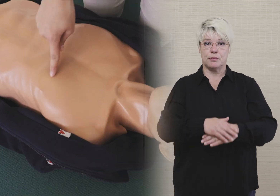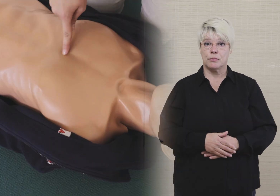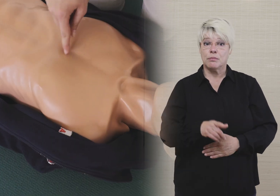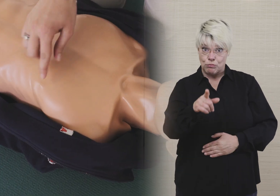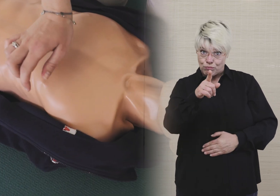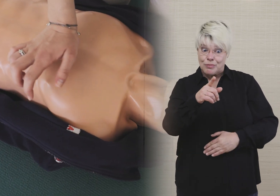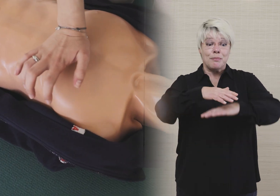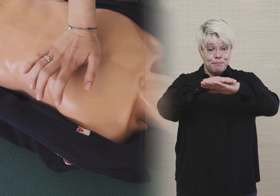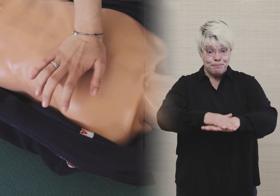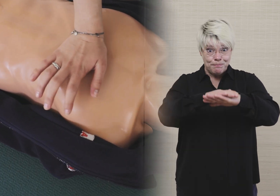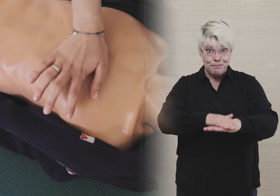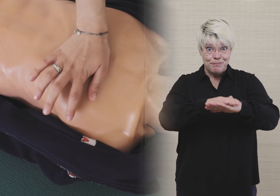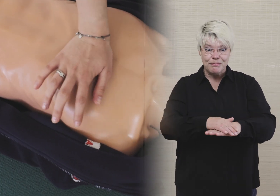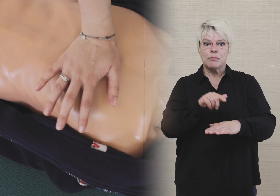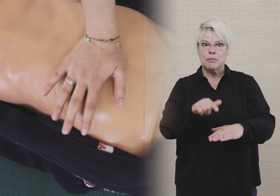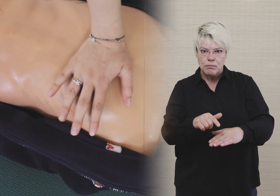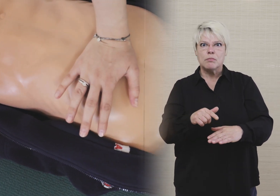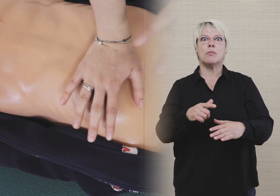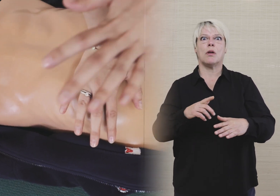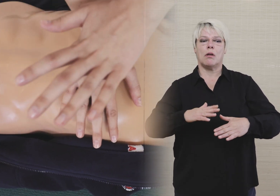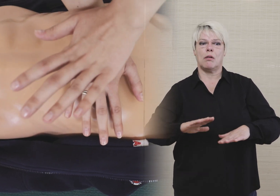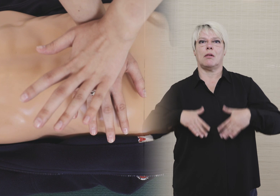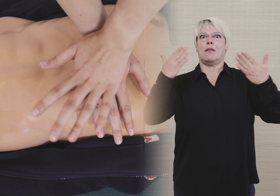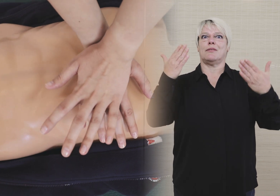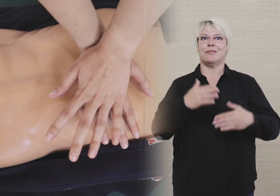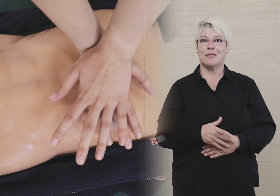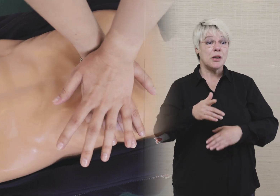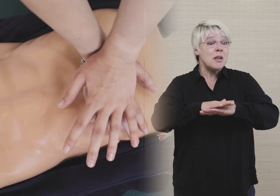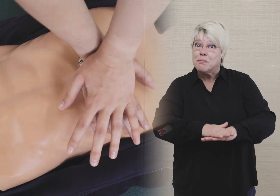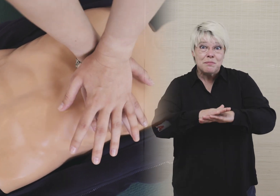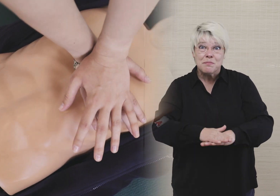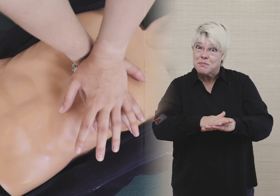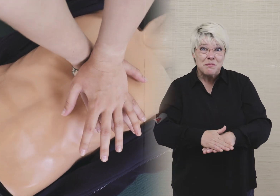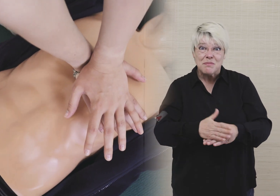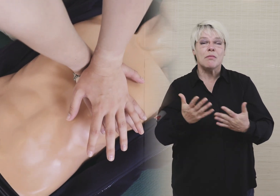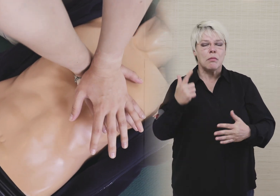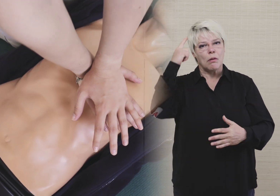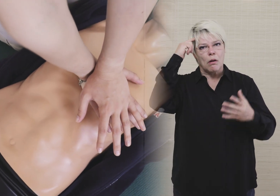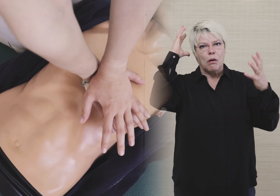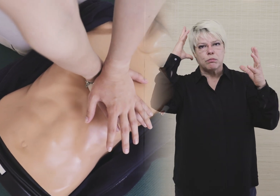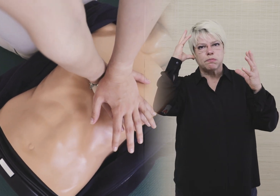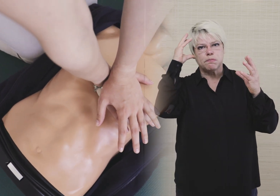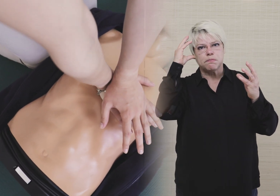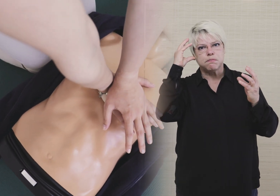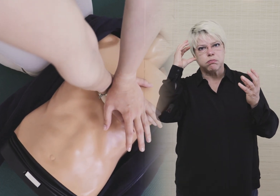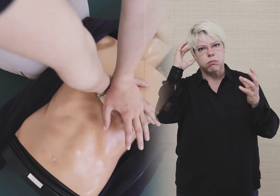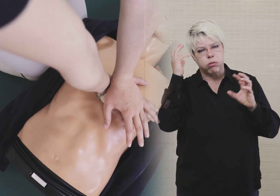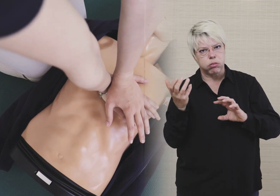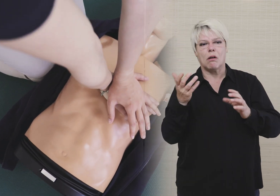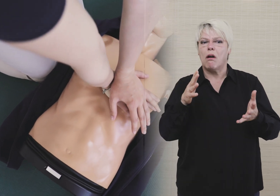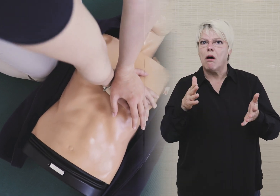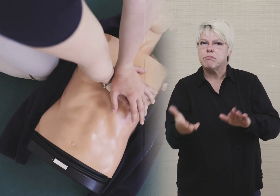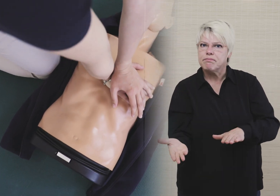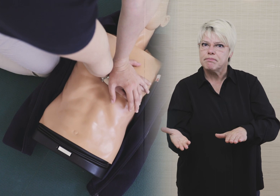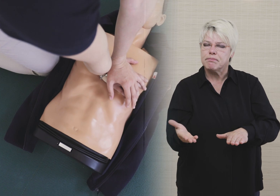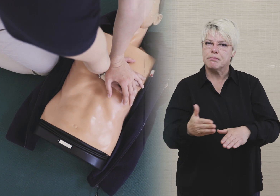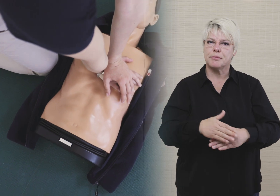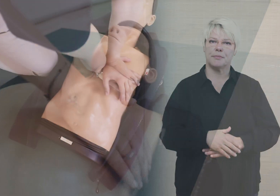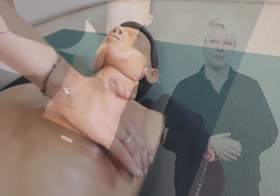Doing CPR early can make the difference for the person to survive. Resuscitation can prevent brain damage and death.